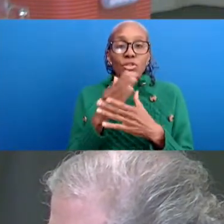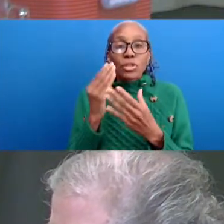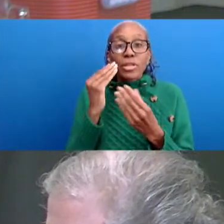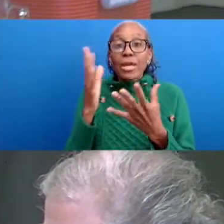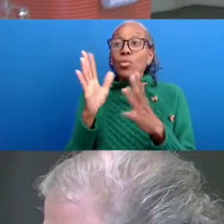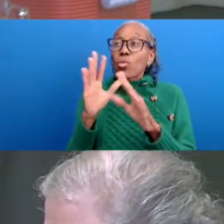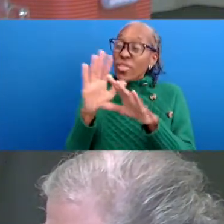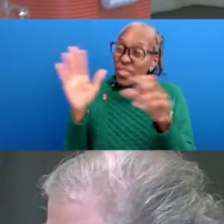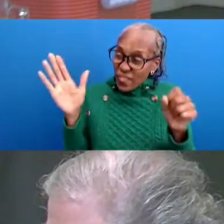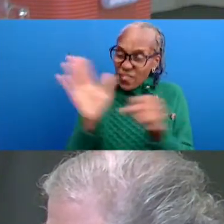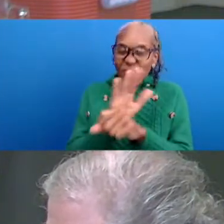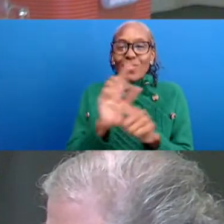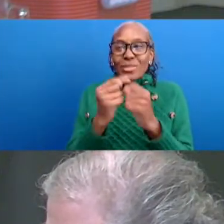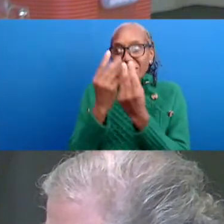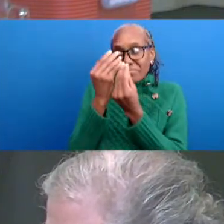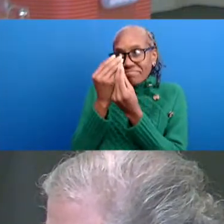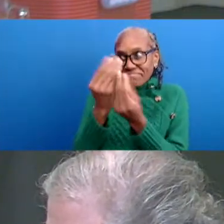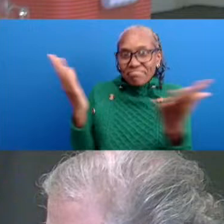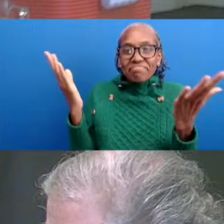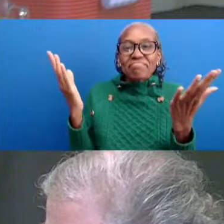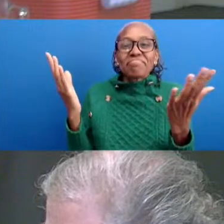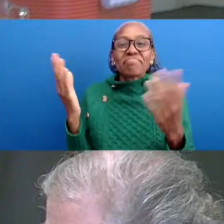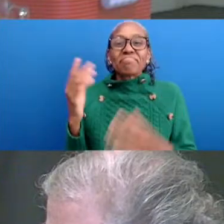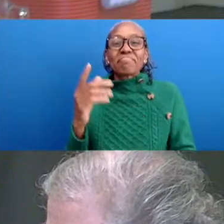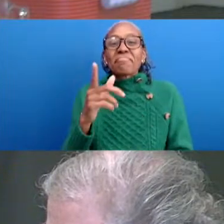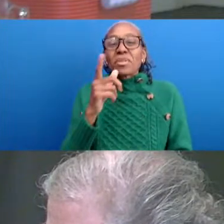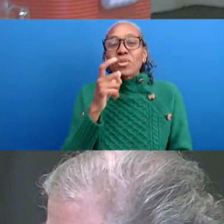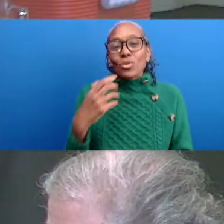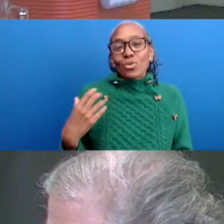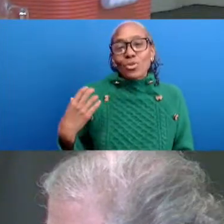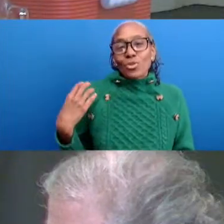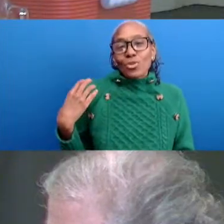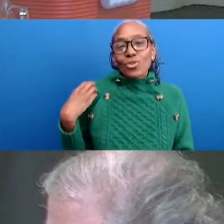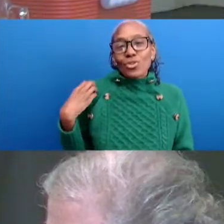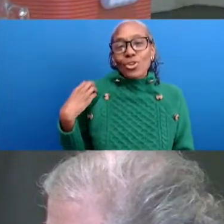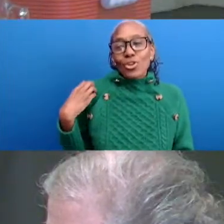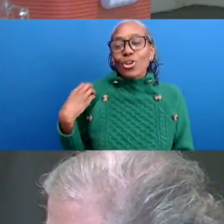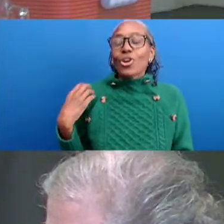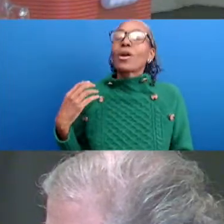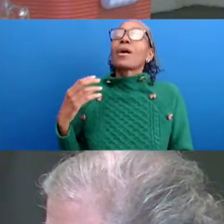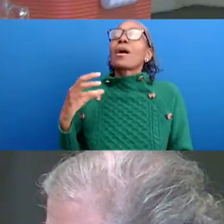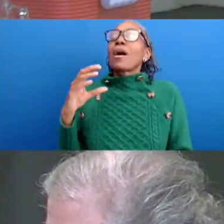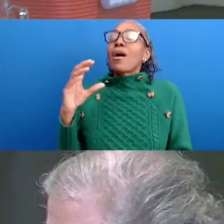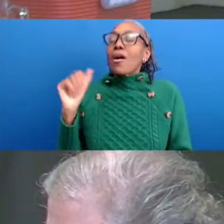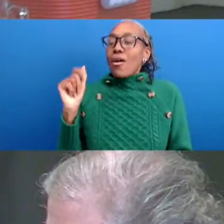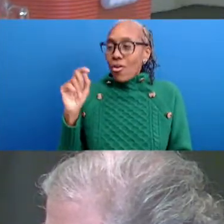HERE IN MECKLENBURG COUNTY.